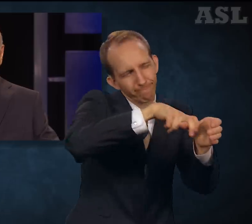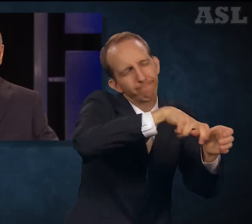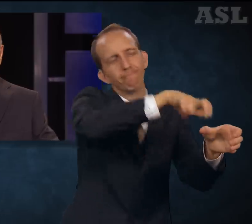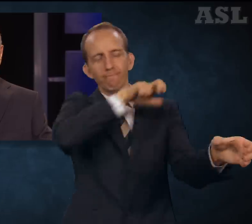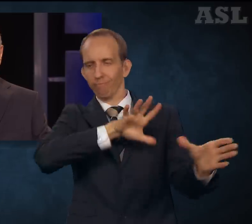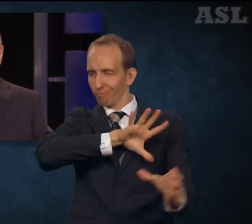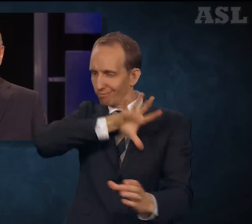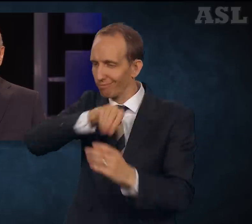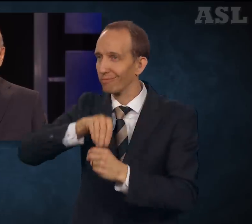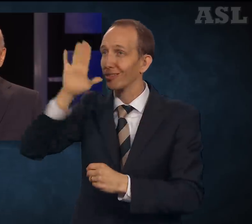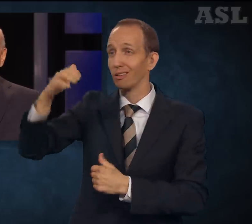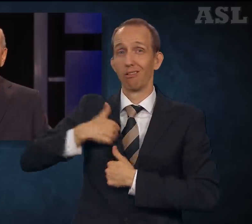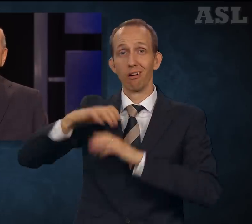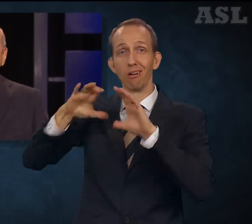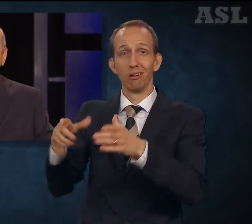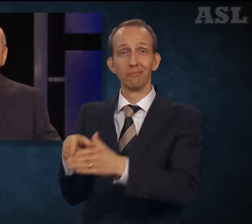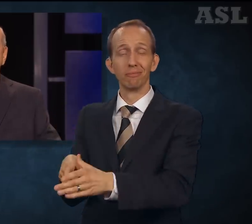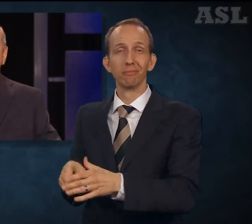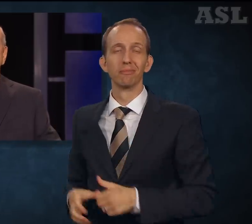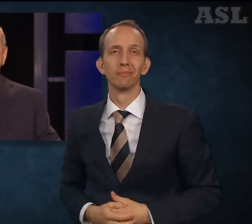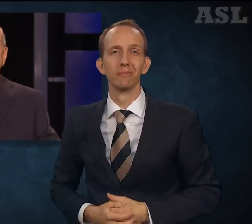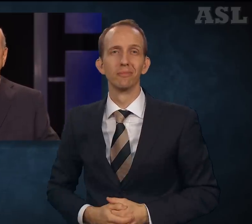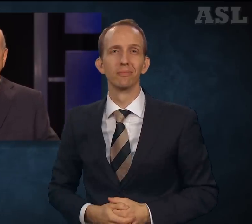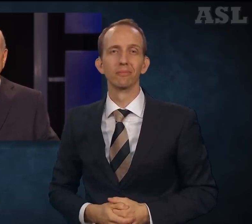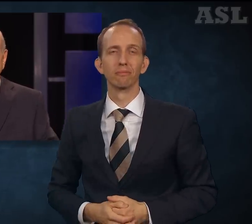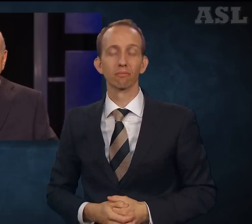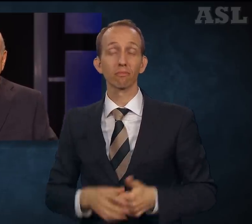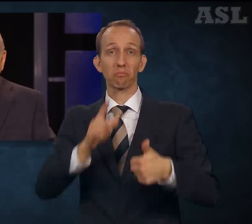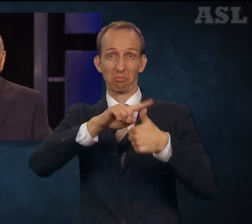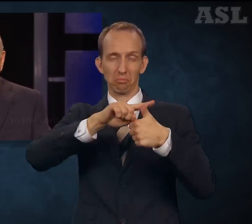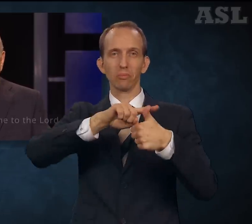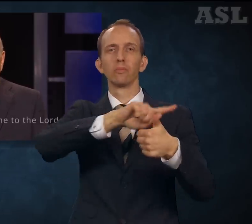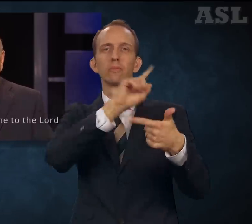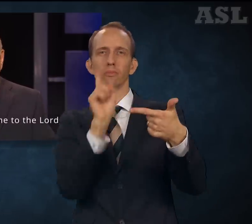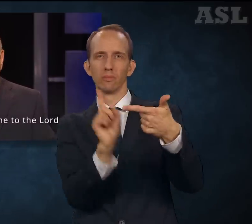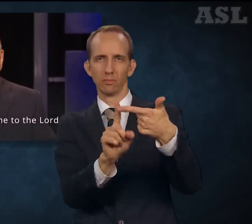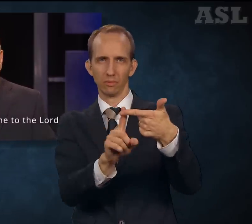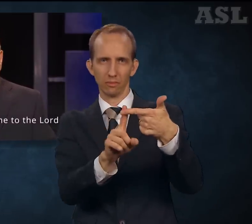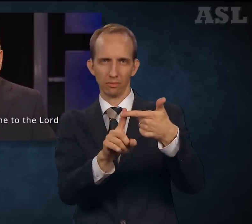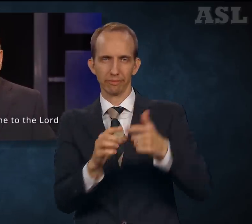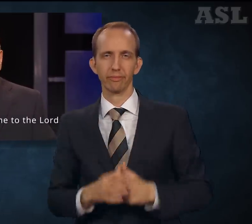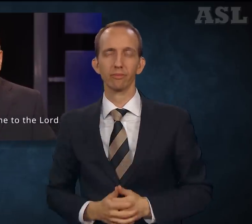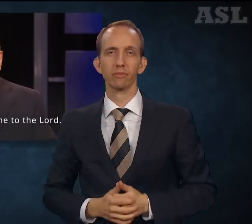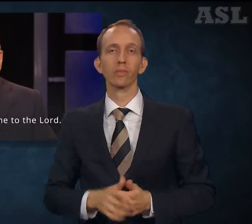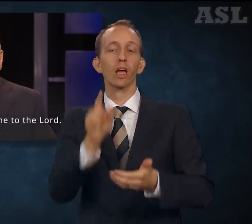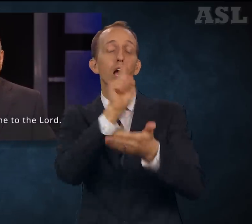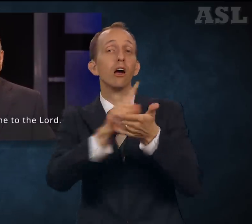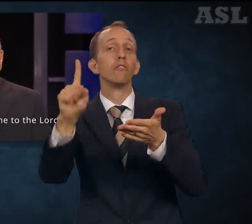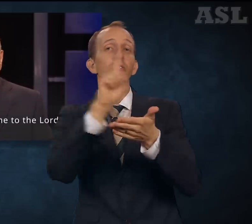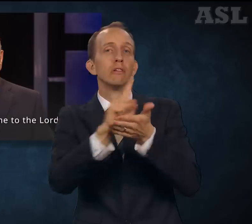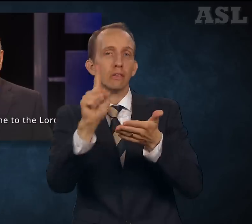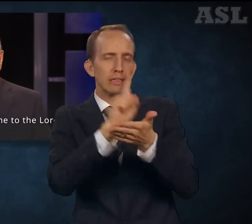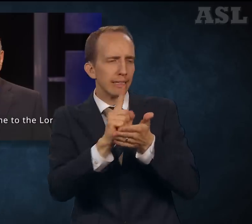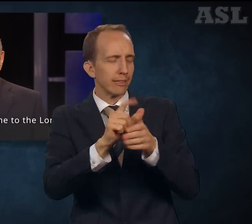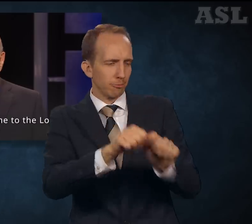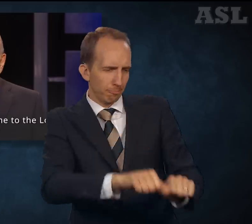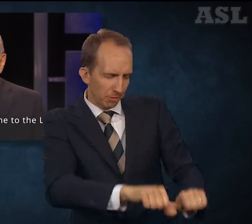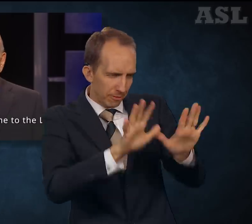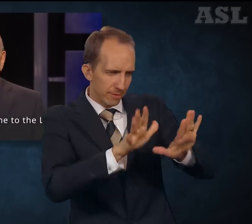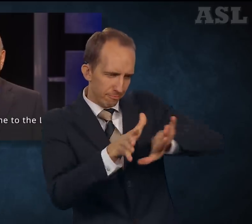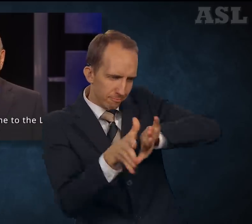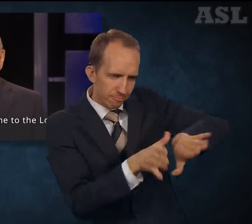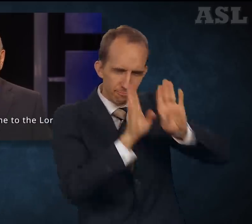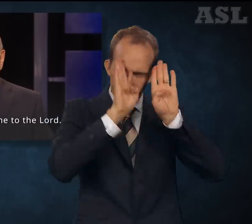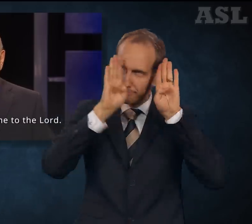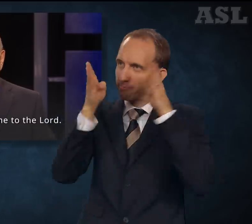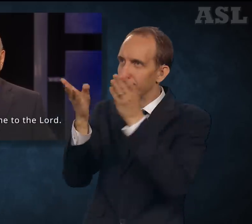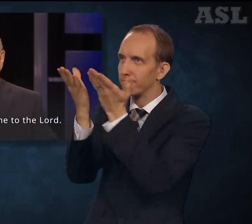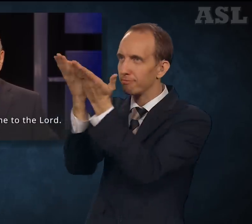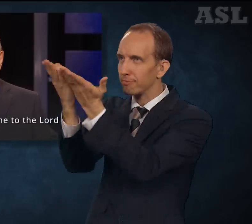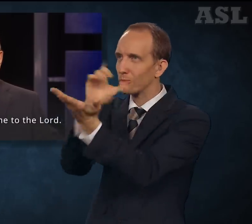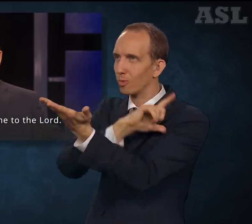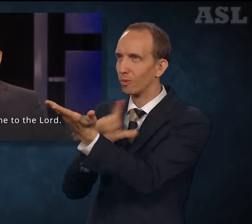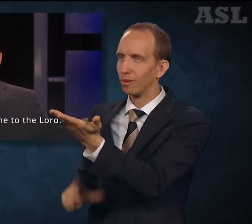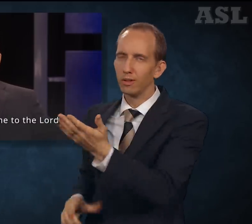BATTALION.